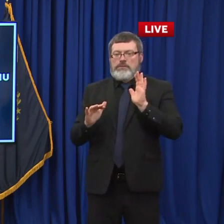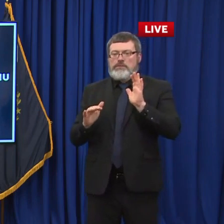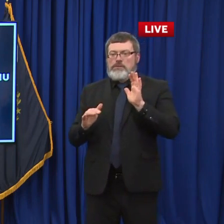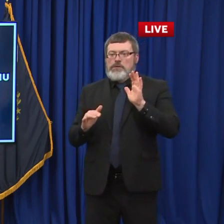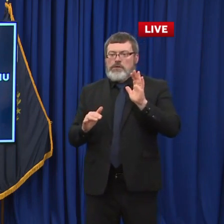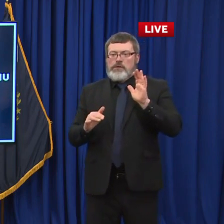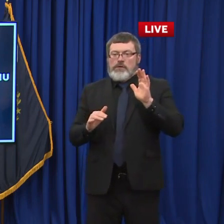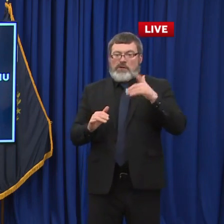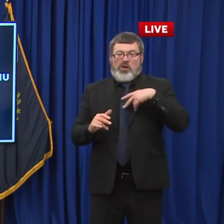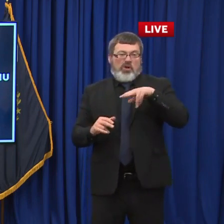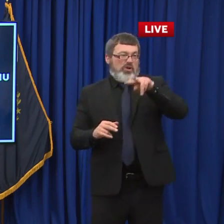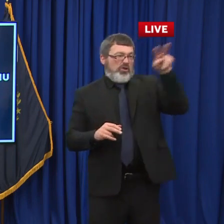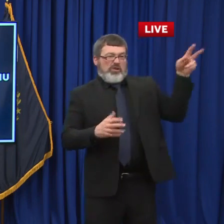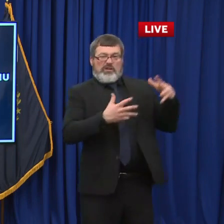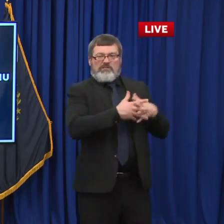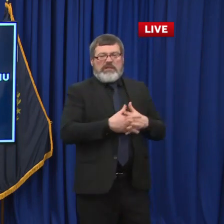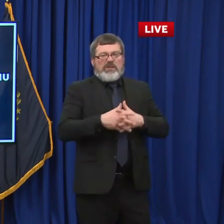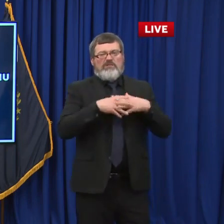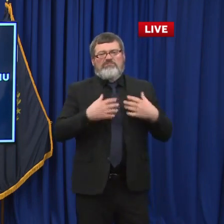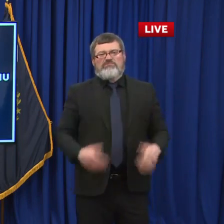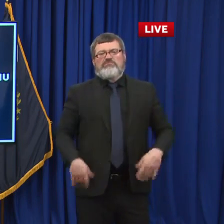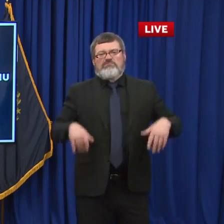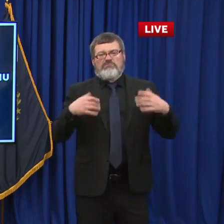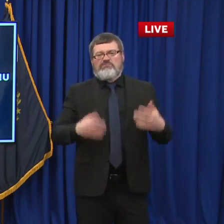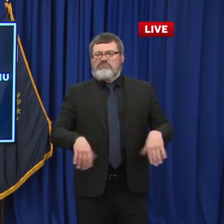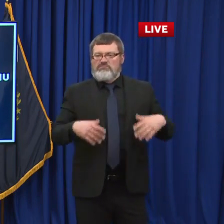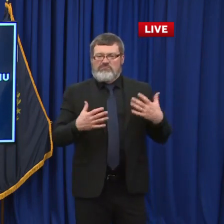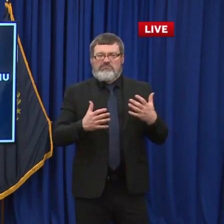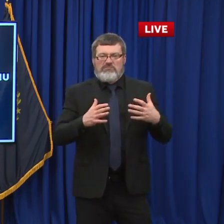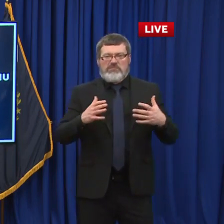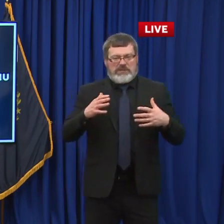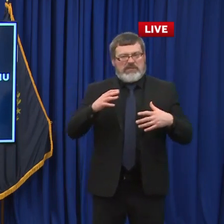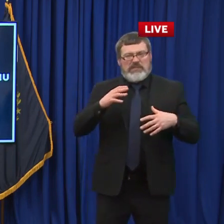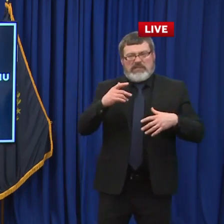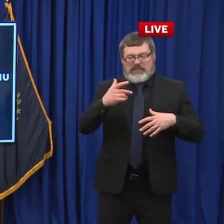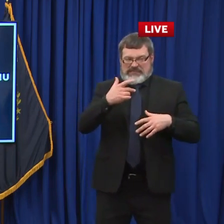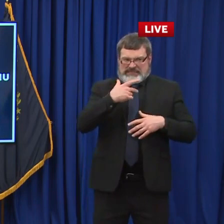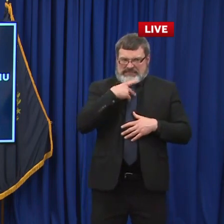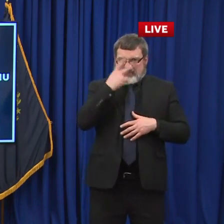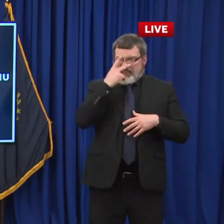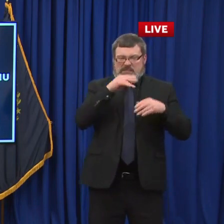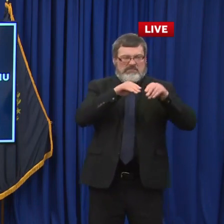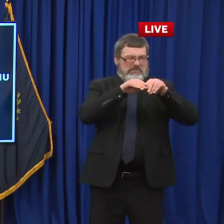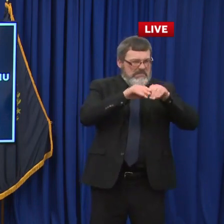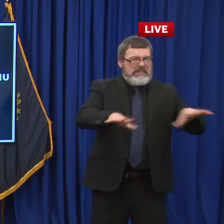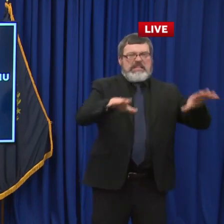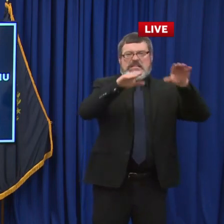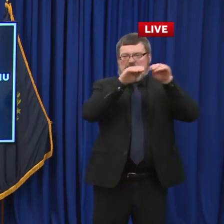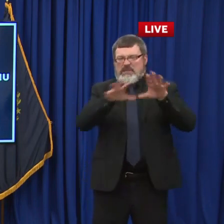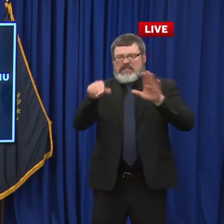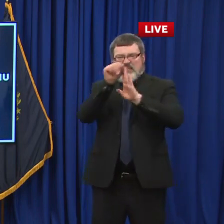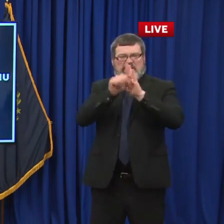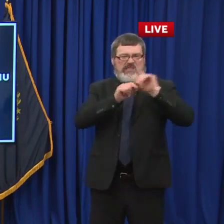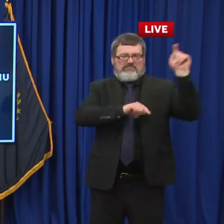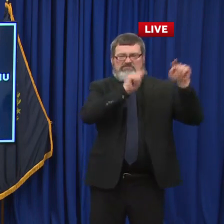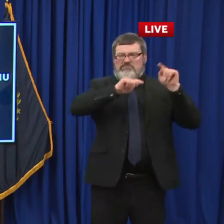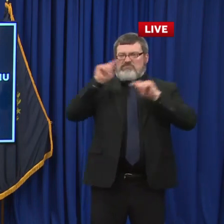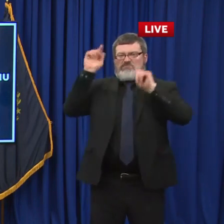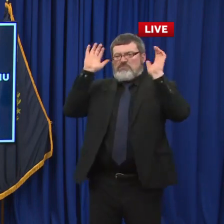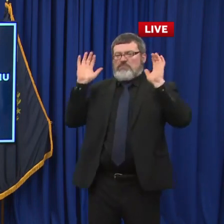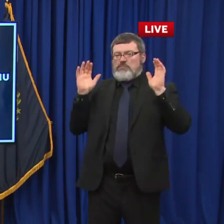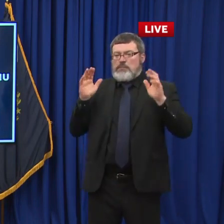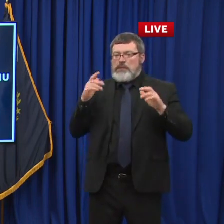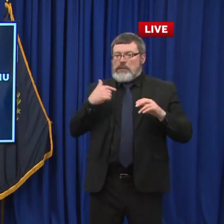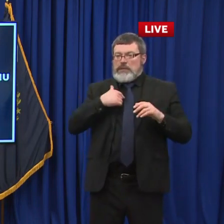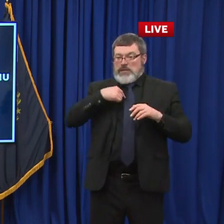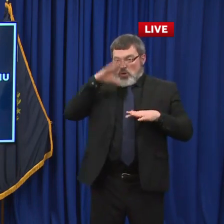WHEN YOU ARE TALKING ABOUT LONG-TERM CARE FACILITIES AND CONGREGATE SETTINGS HERE AND ACROSS THE COUNTRY, THE OUTBREAKS ARE GETTING REALLY DANGEROUS.